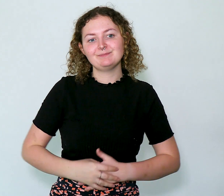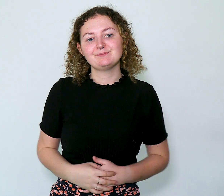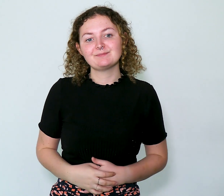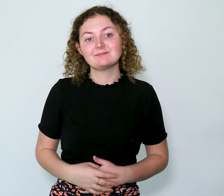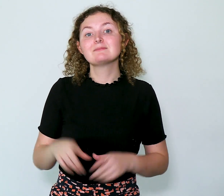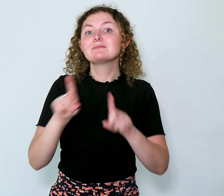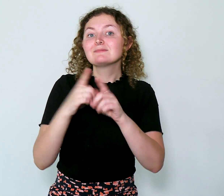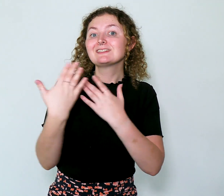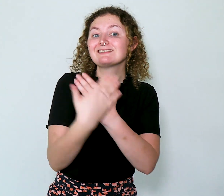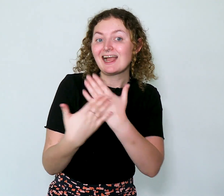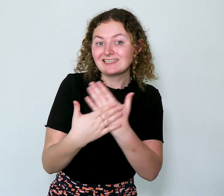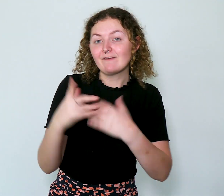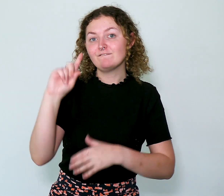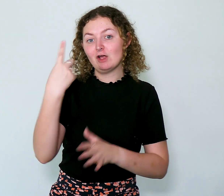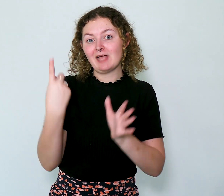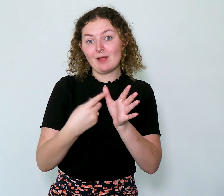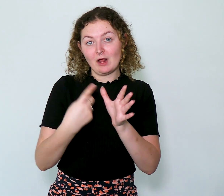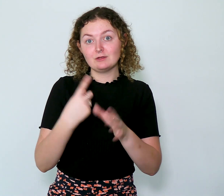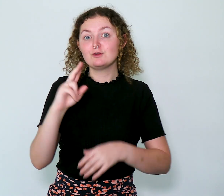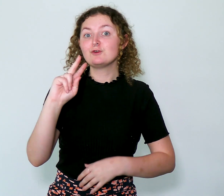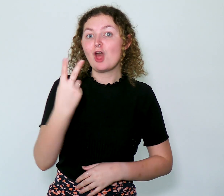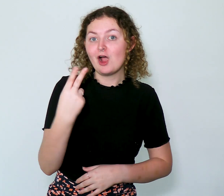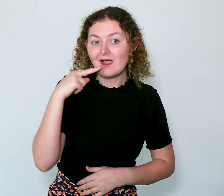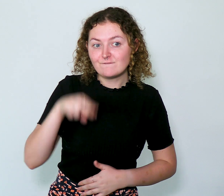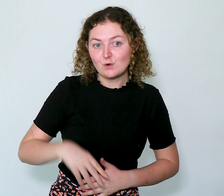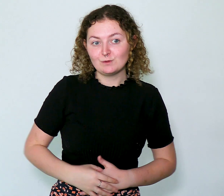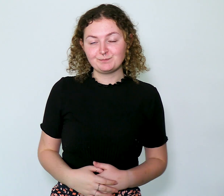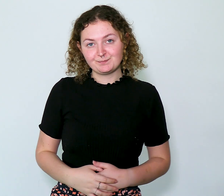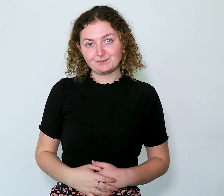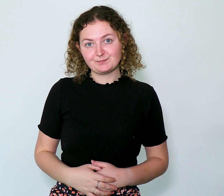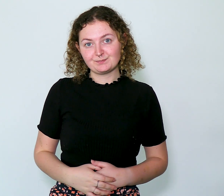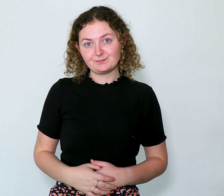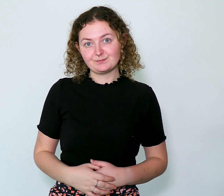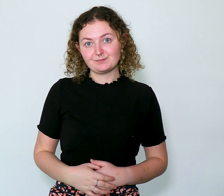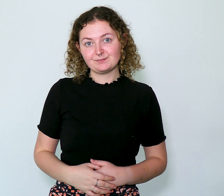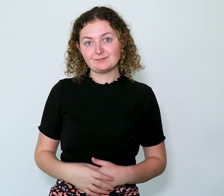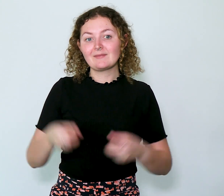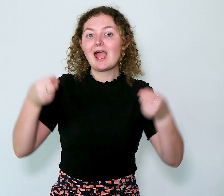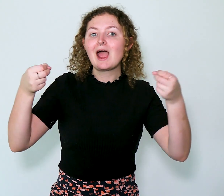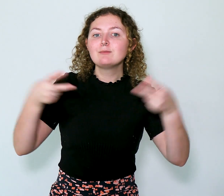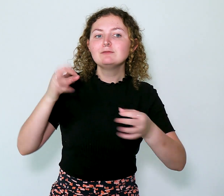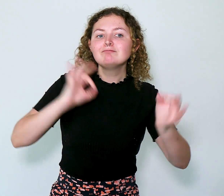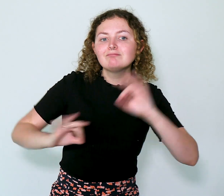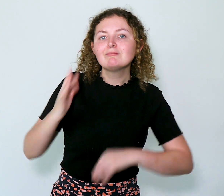and Saturday 1st April at 2pm. The Captioned performances are on